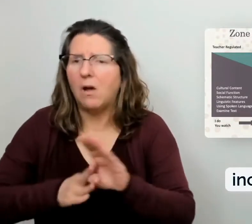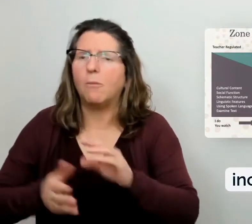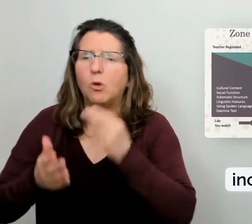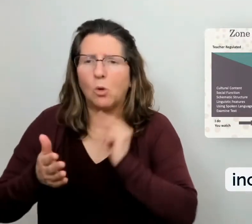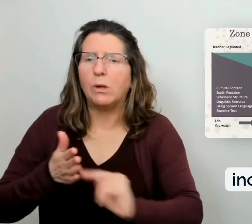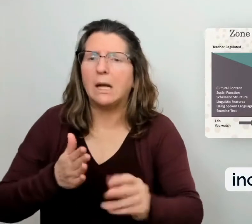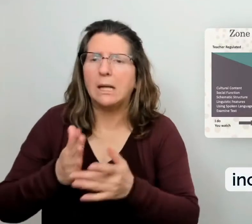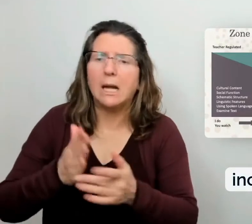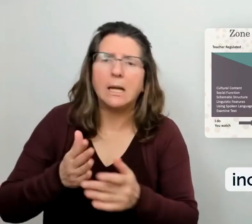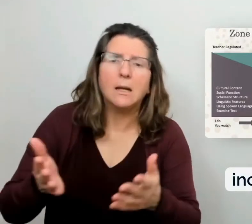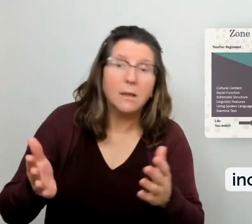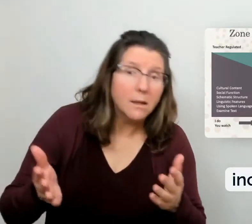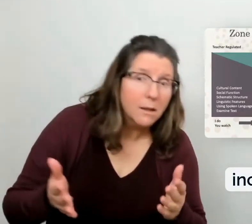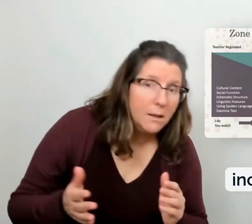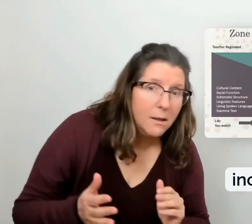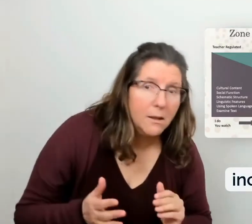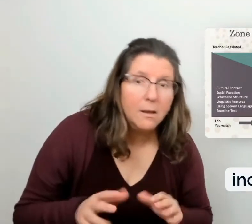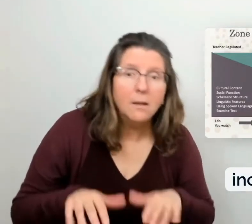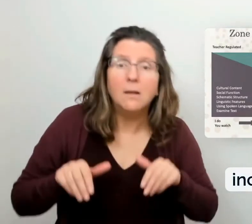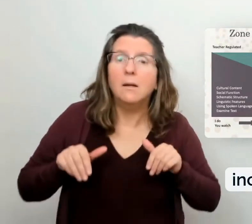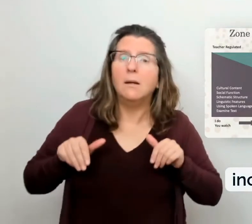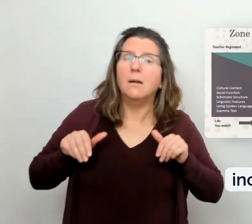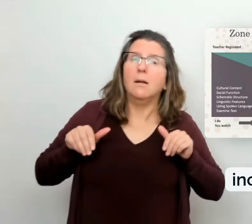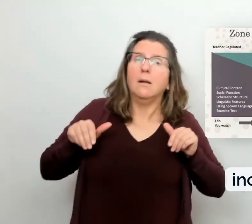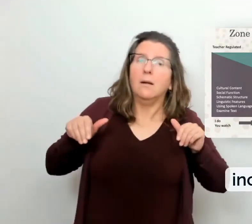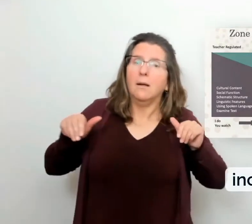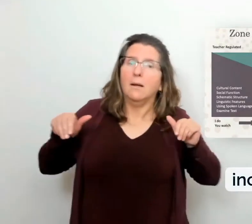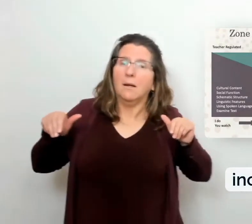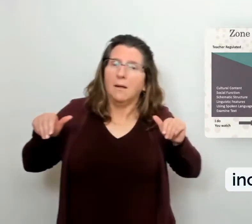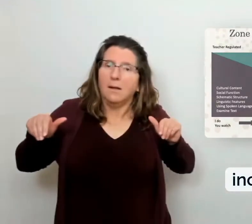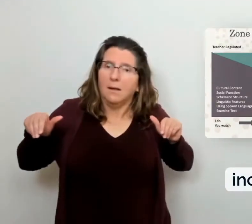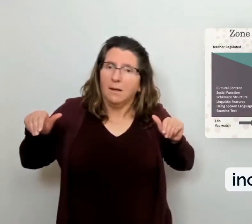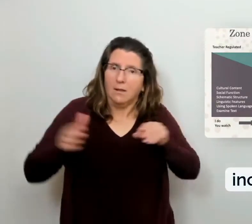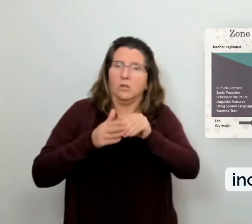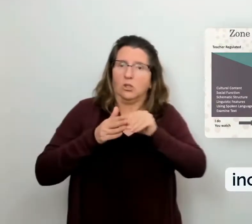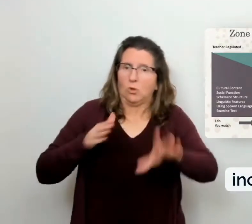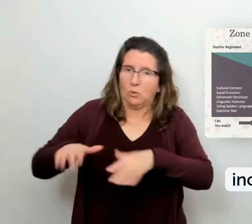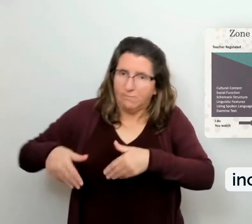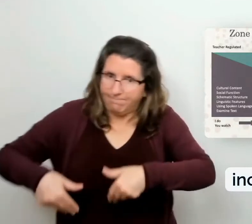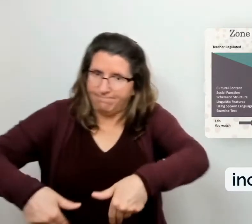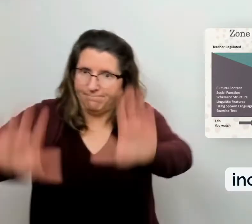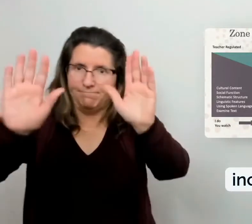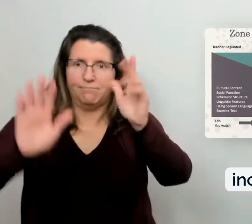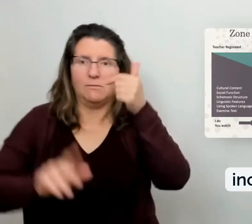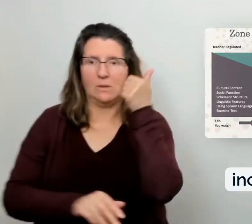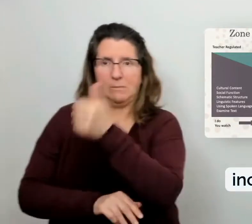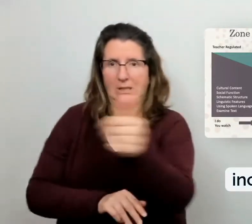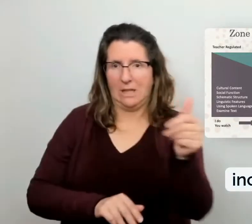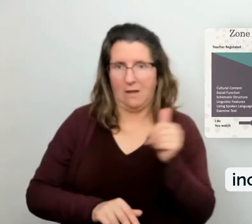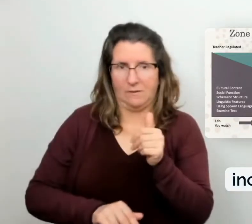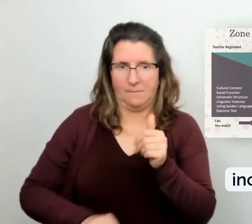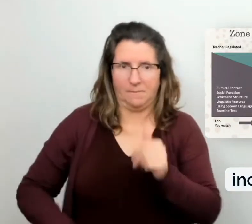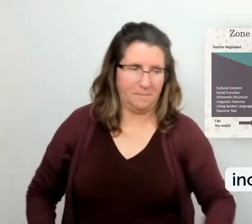Check-in as needed. Provide additional support, until they are working independently.